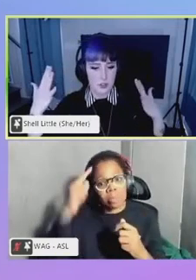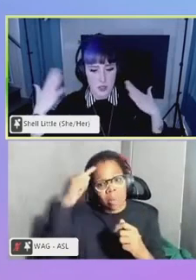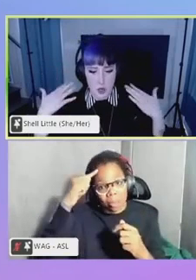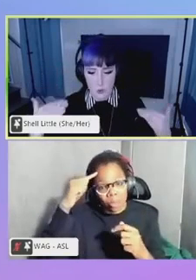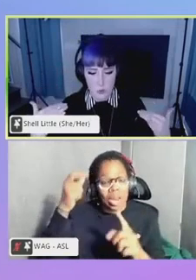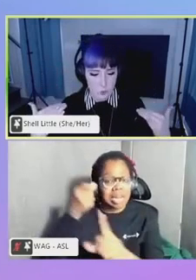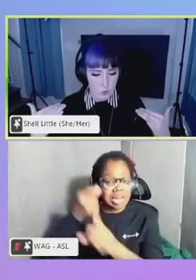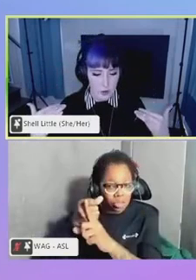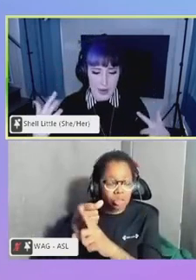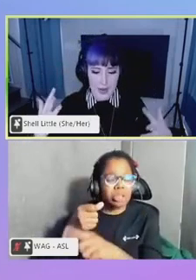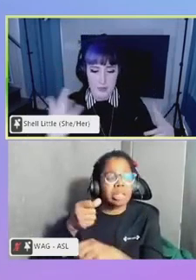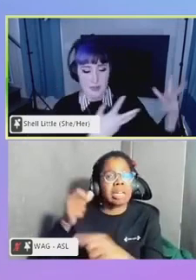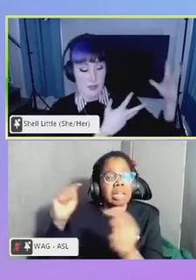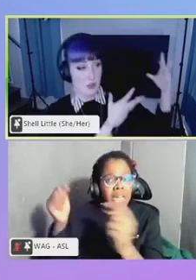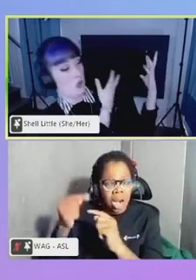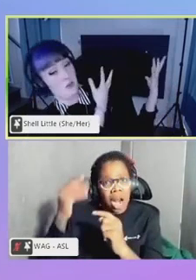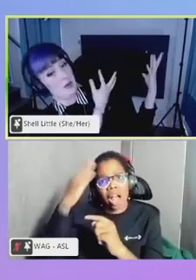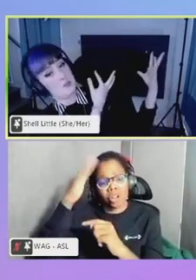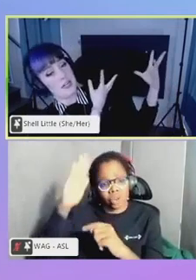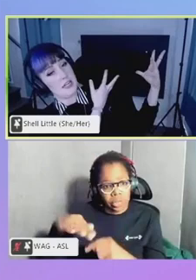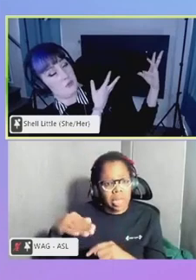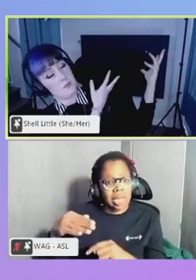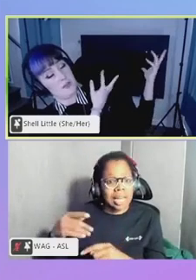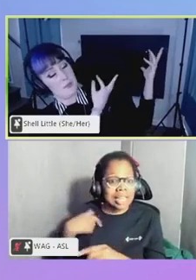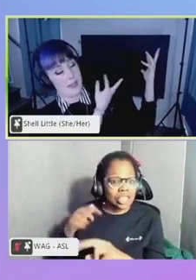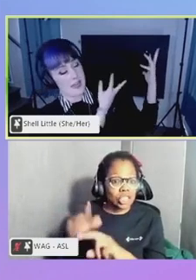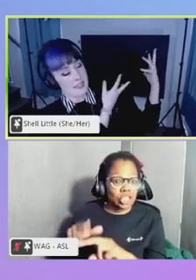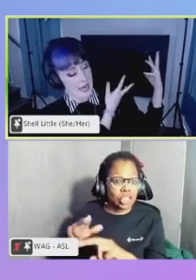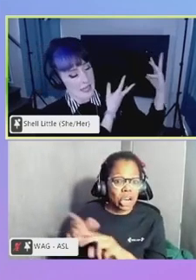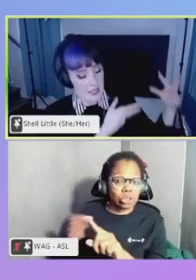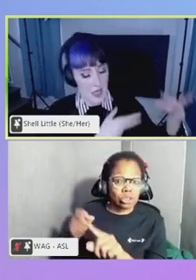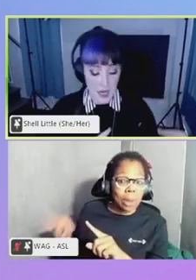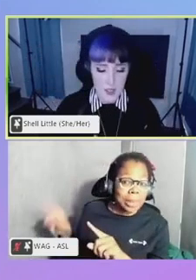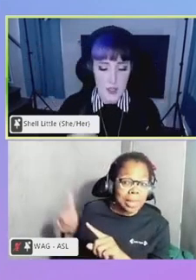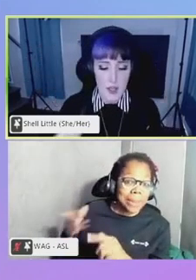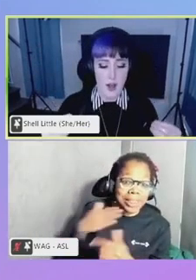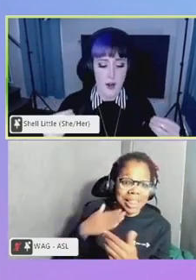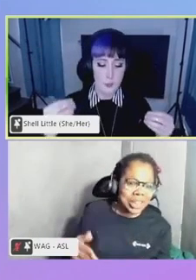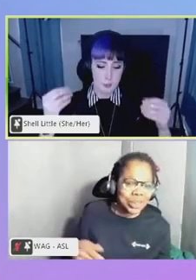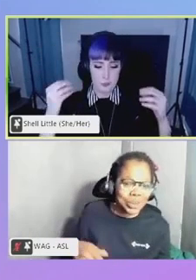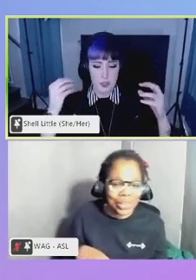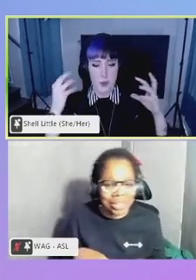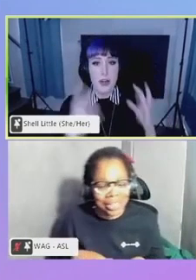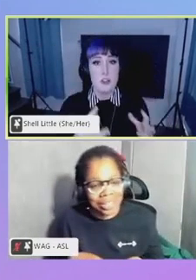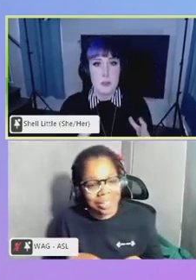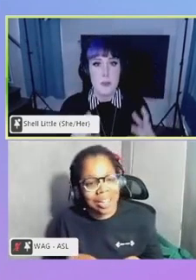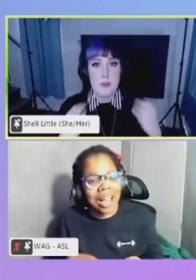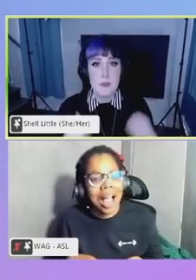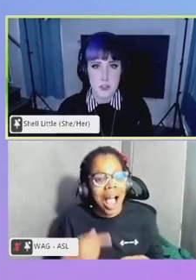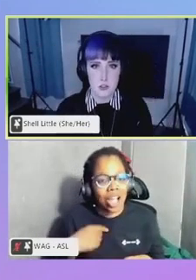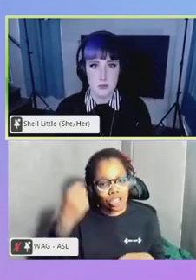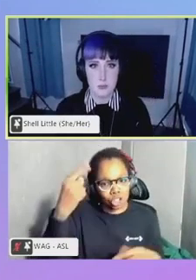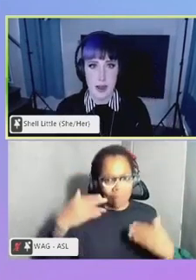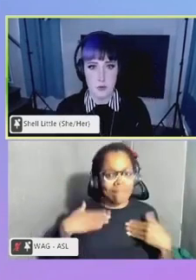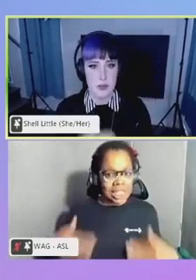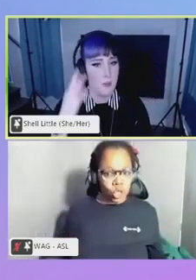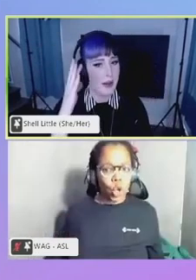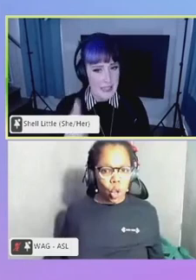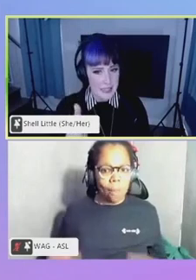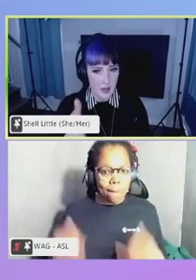I did not know those things. I wish I would have known more about what accommodations I had access to because with my brain injury, I understood, you know, I had